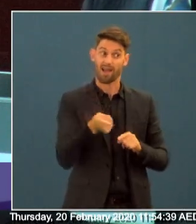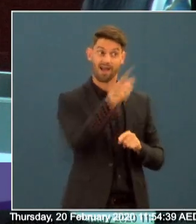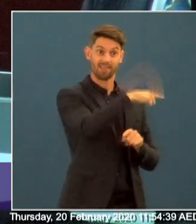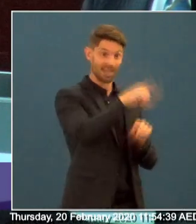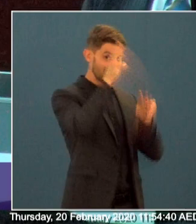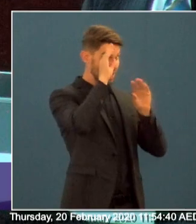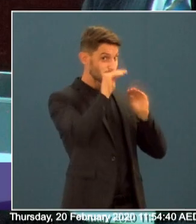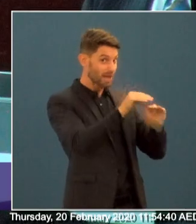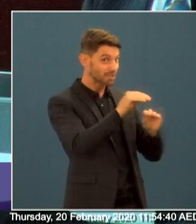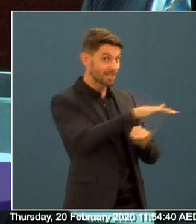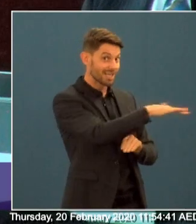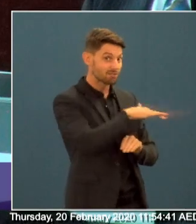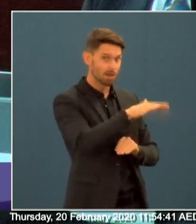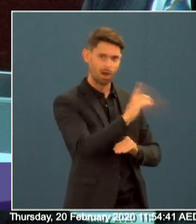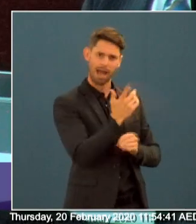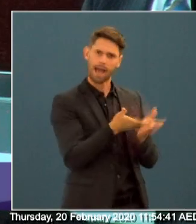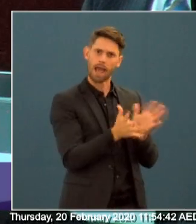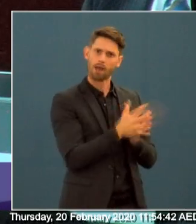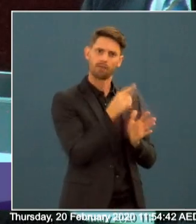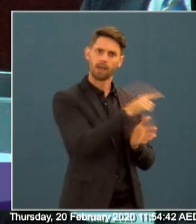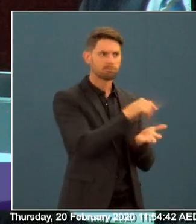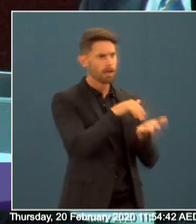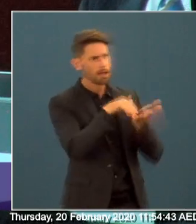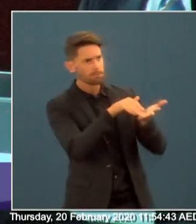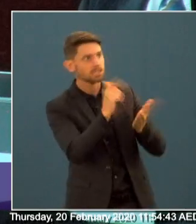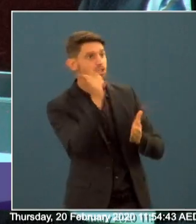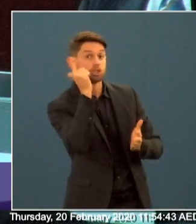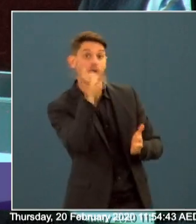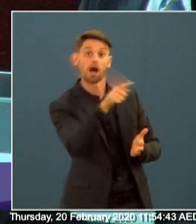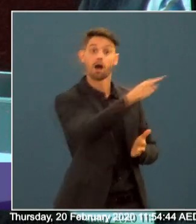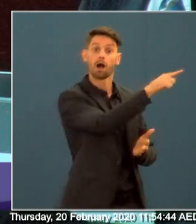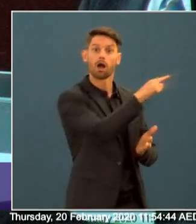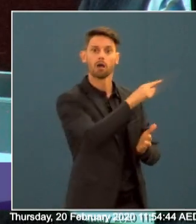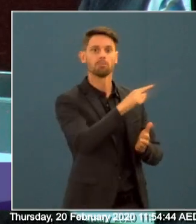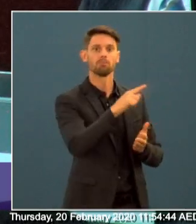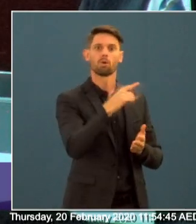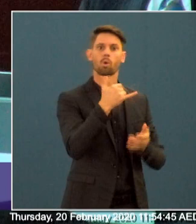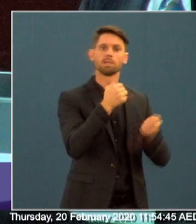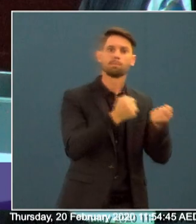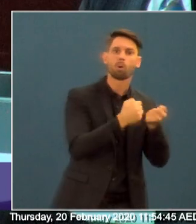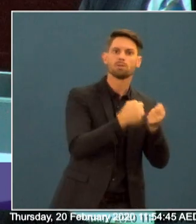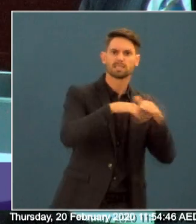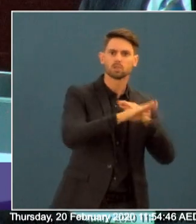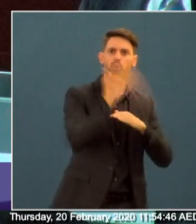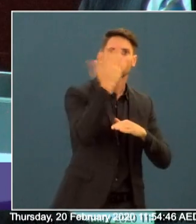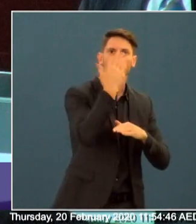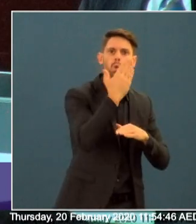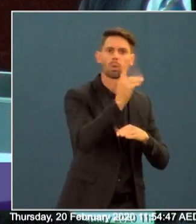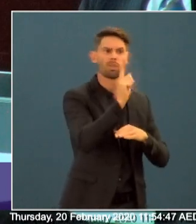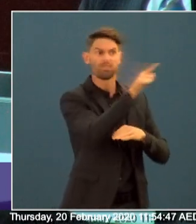that would support teachers, teaching staff to be able to be aware of these